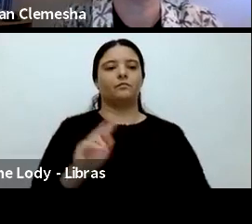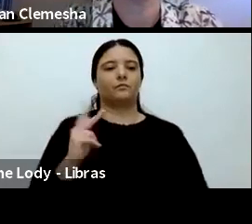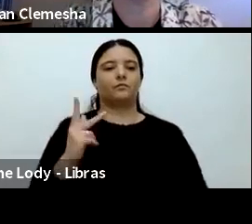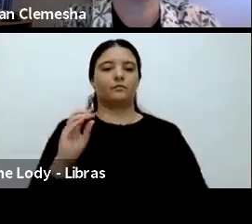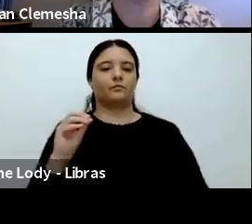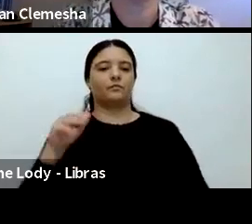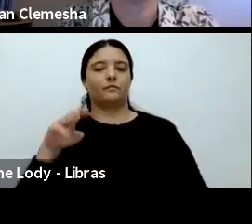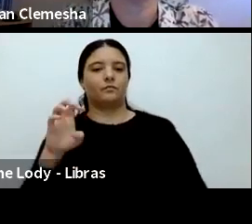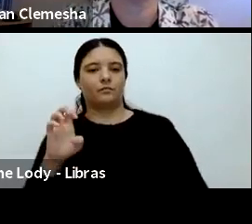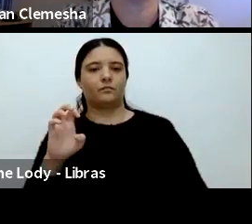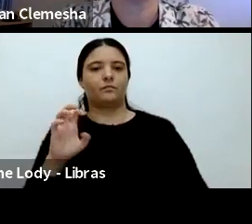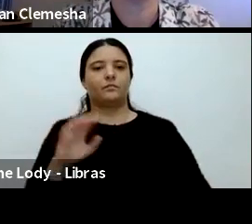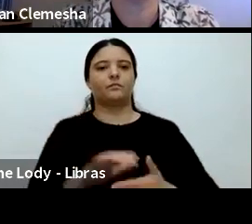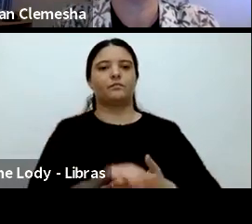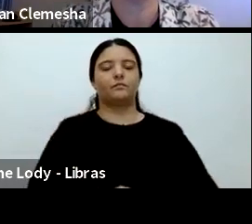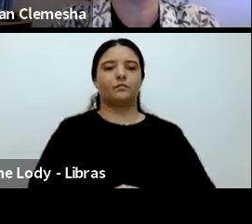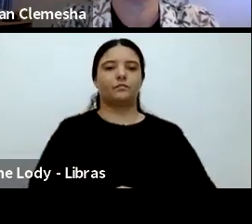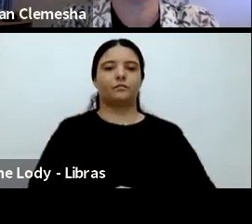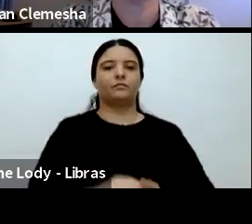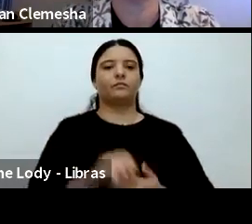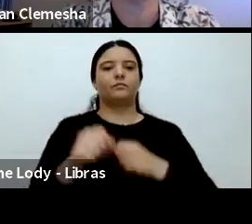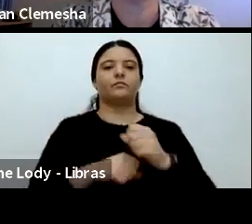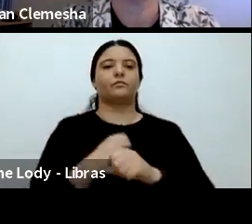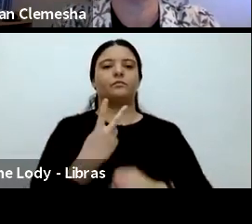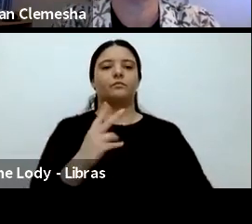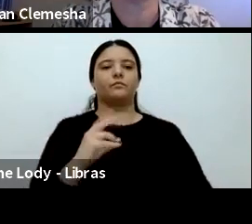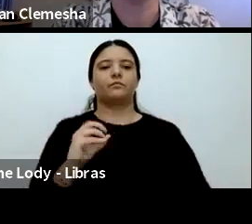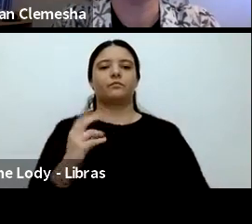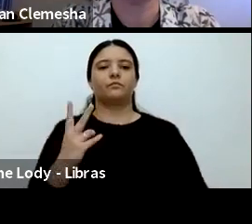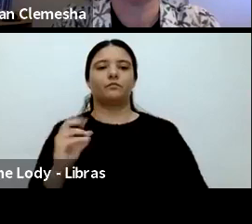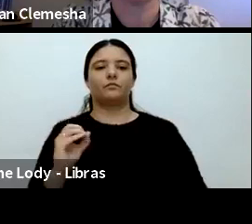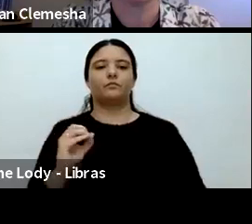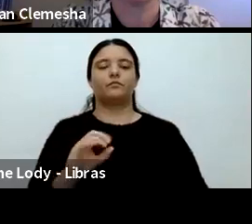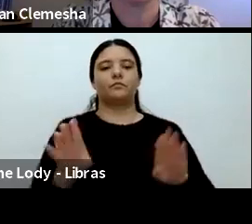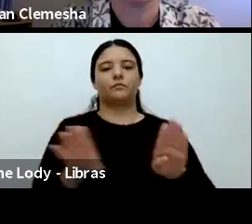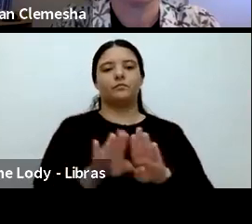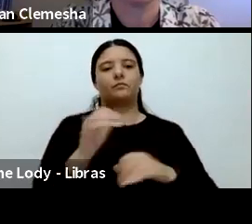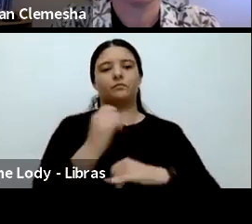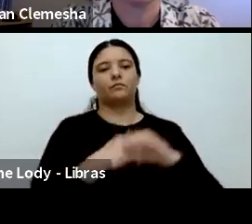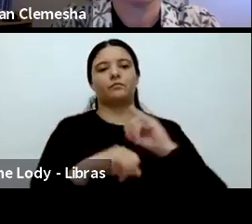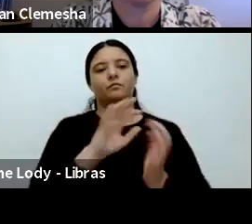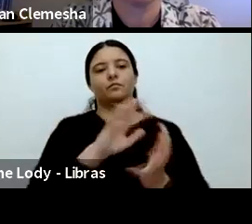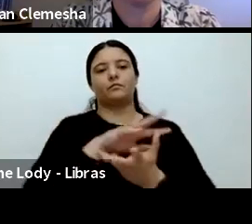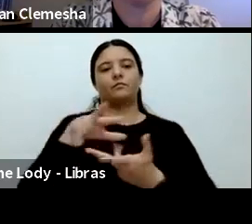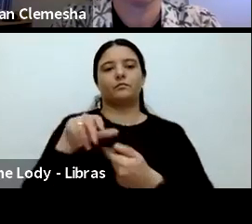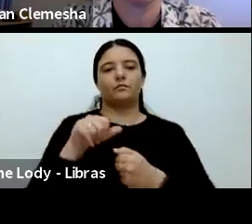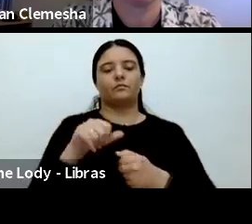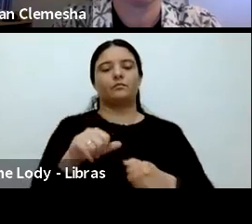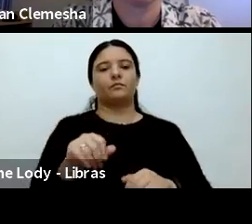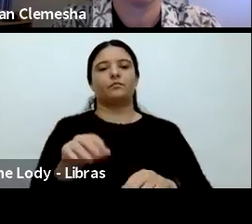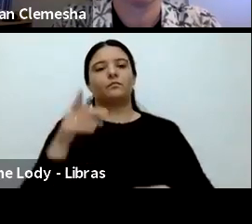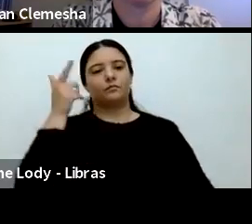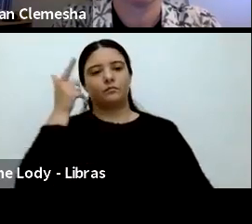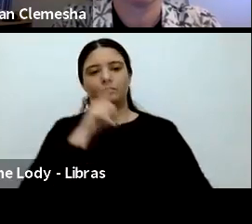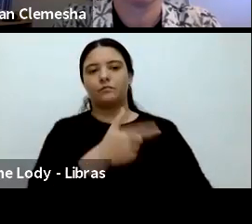award. 2018 donation 2018 international federation. for the for the teaching of English show for the teaching of English award and the 2018